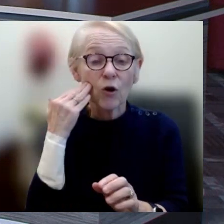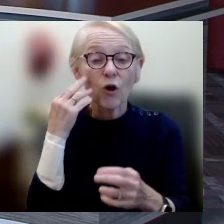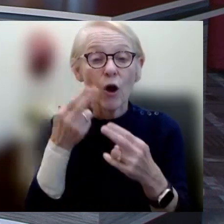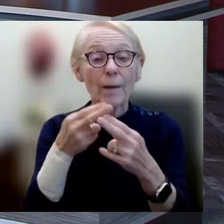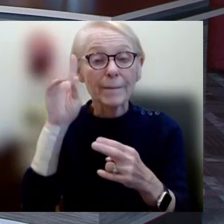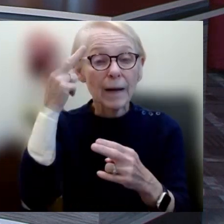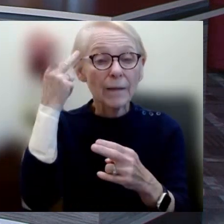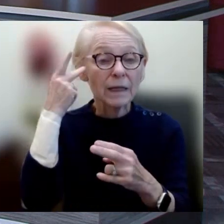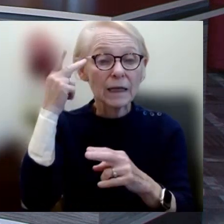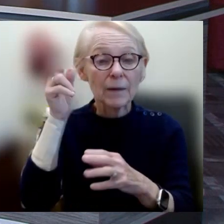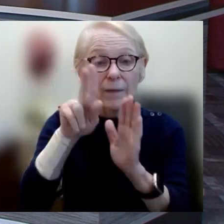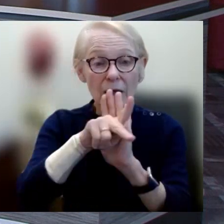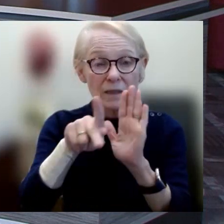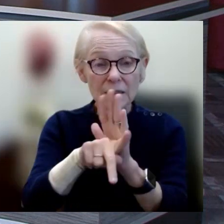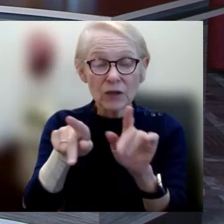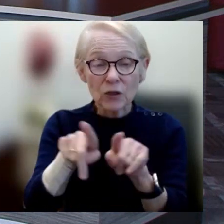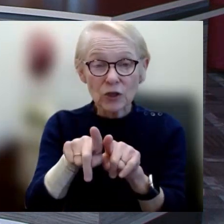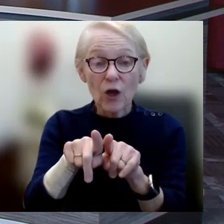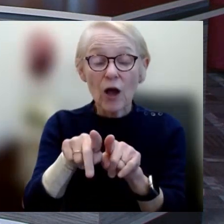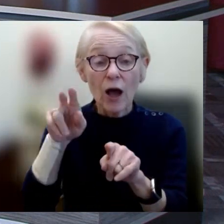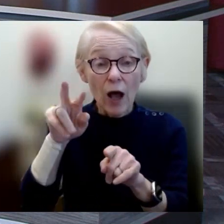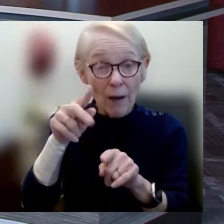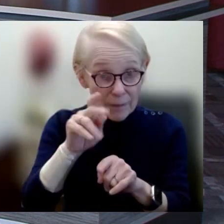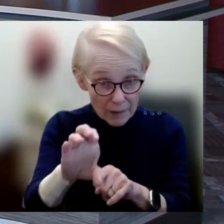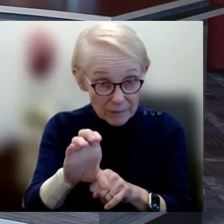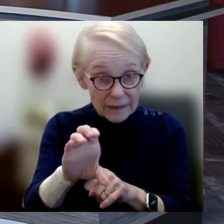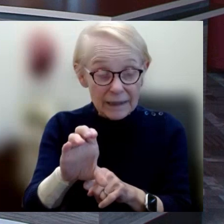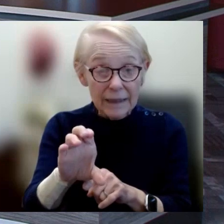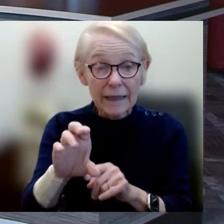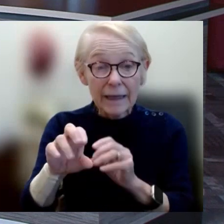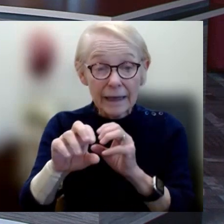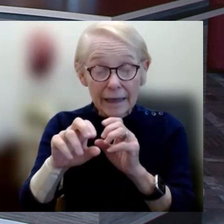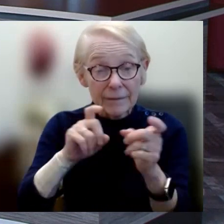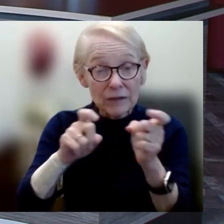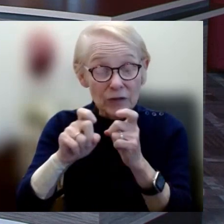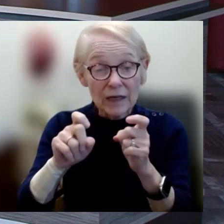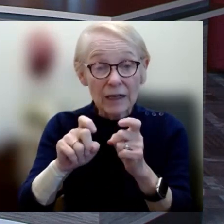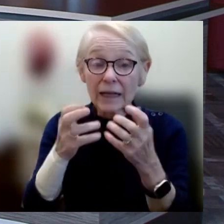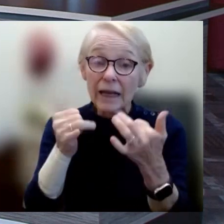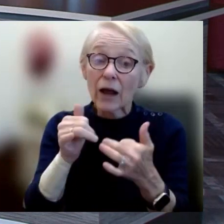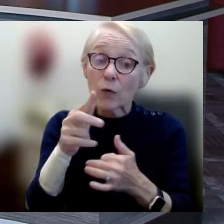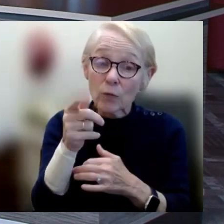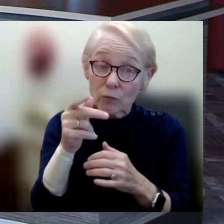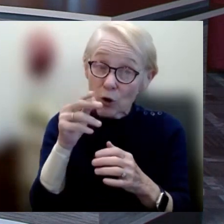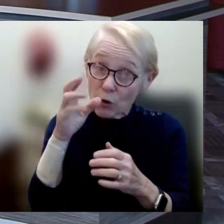Master's in public administration uh pursuing my doctorate in public administration then I worked